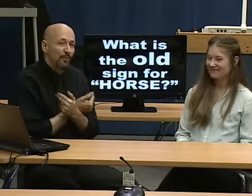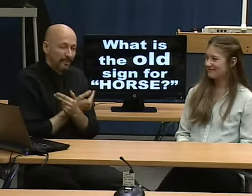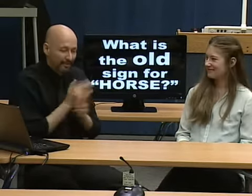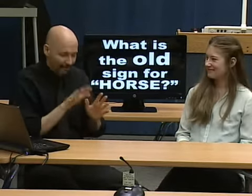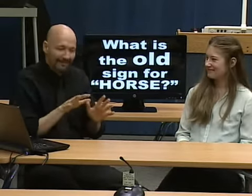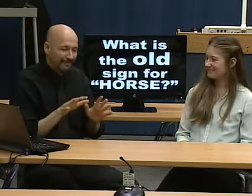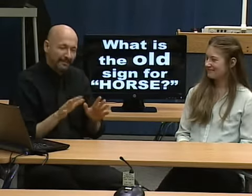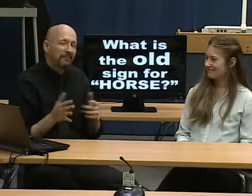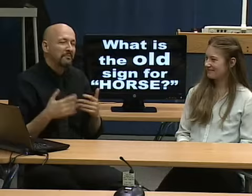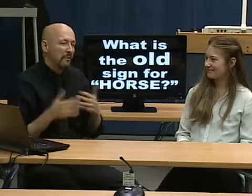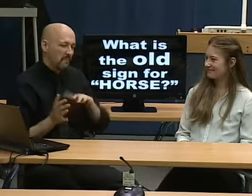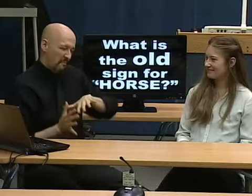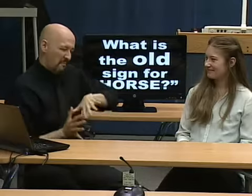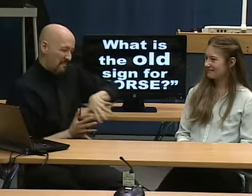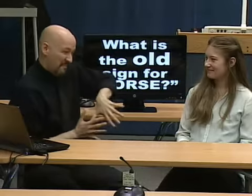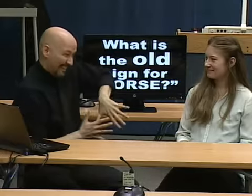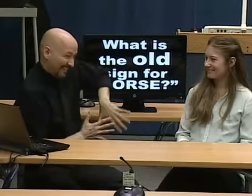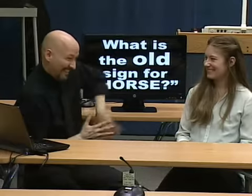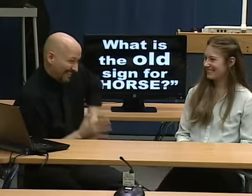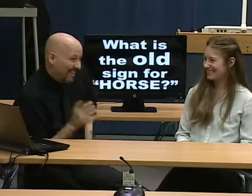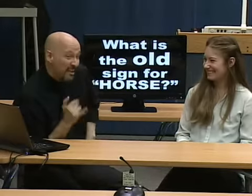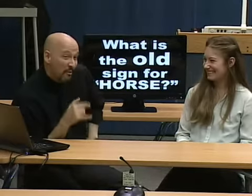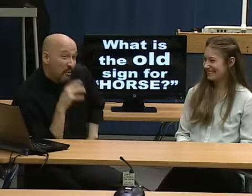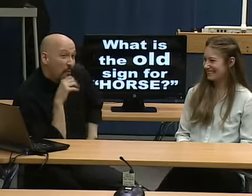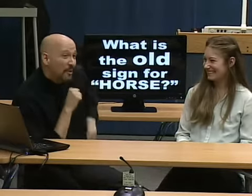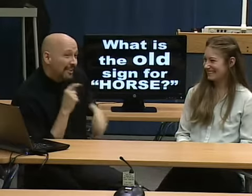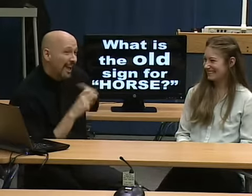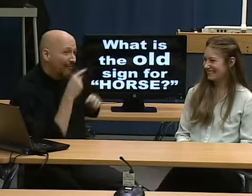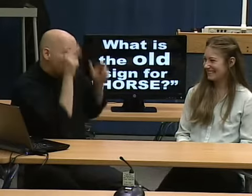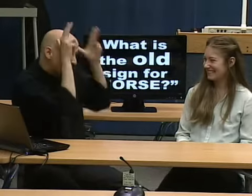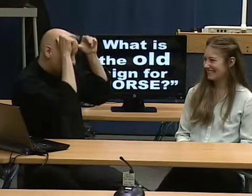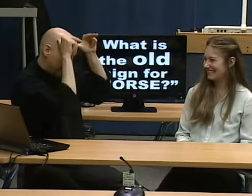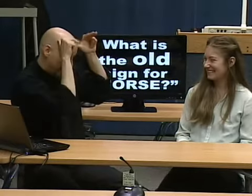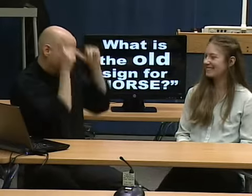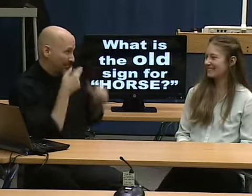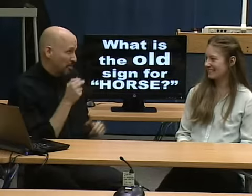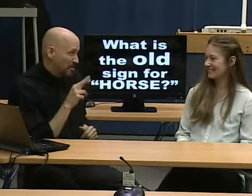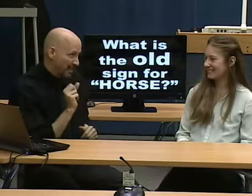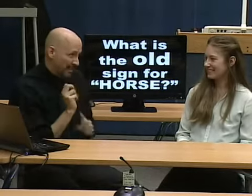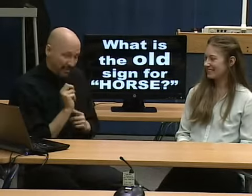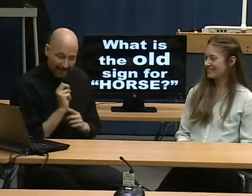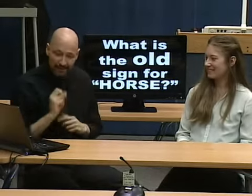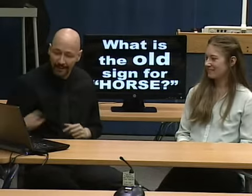"Rabbit." Whatever. Let's set that aside for now. So here's the old sign for "horse." H-O-R-S-E